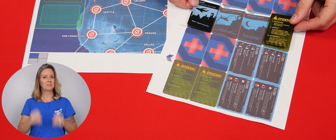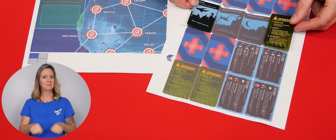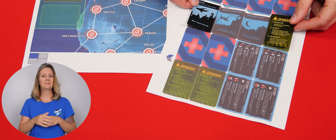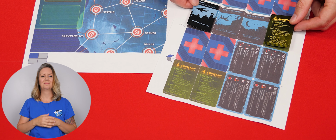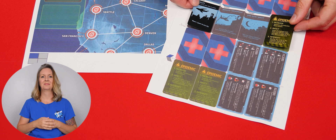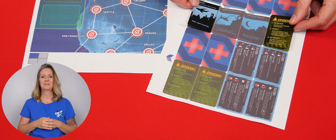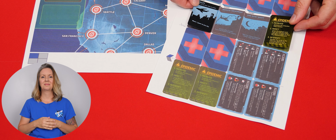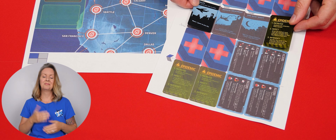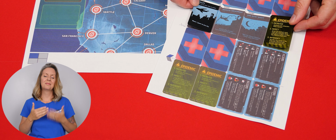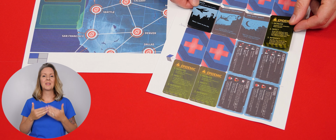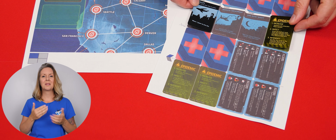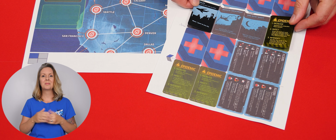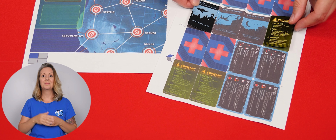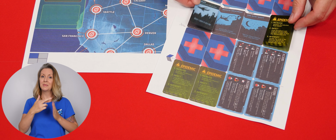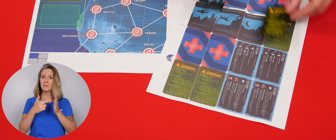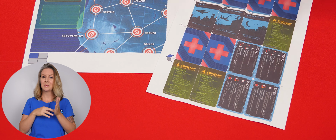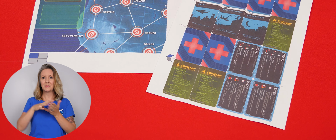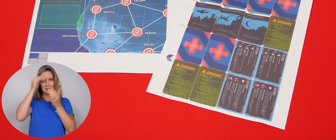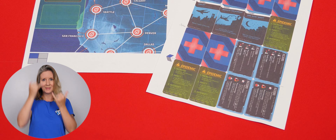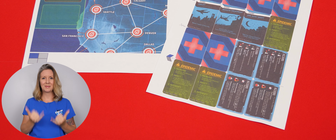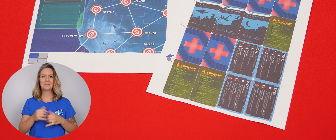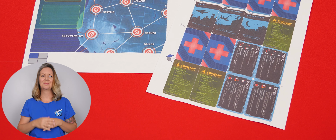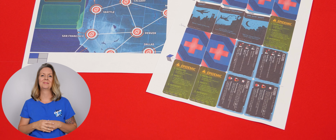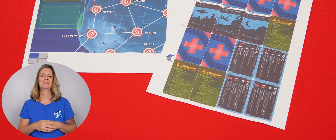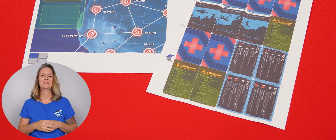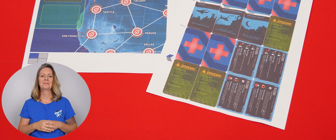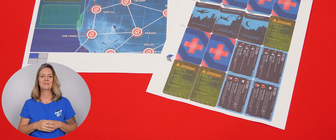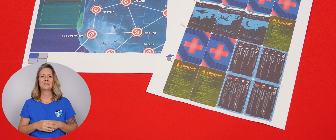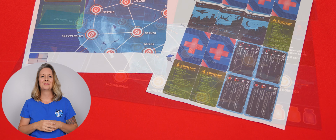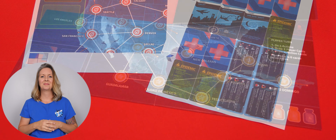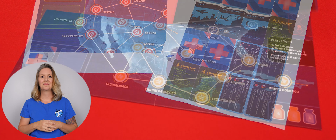one that you’d enjoy before buying. But now, let’s get back to learning the rules.